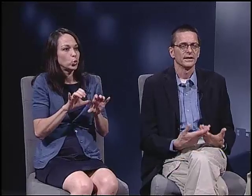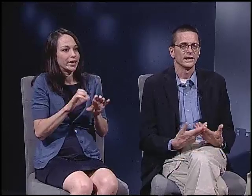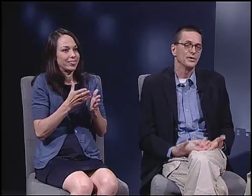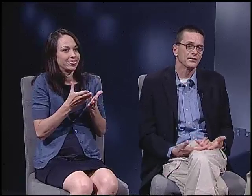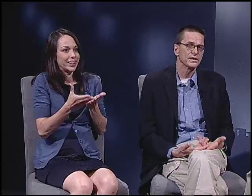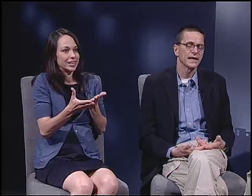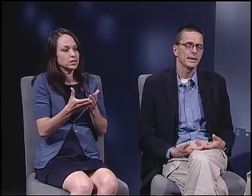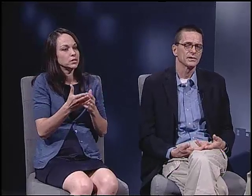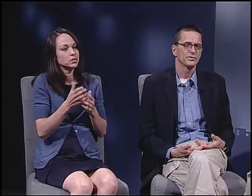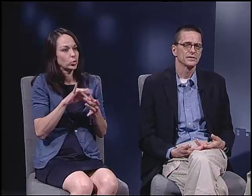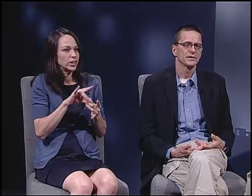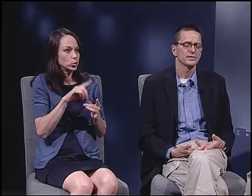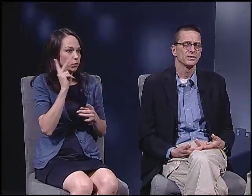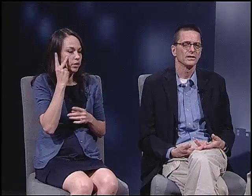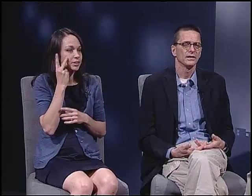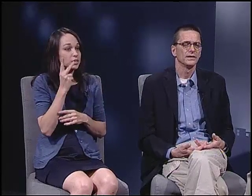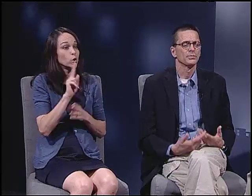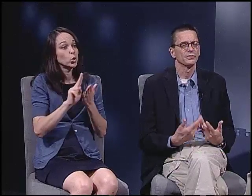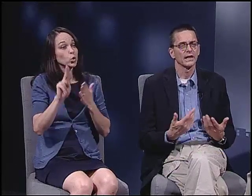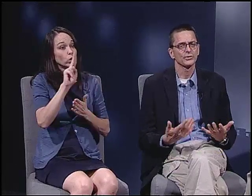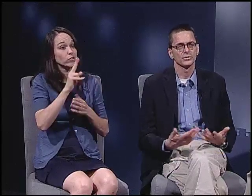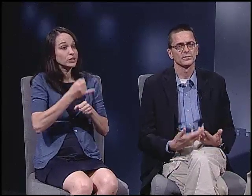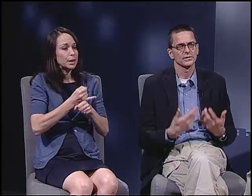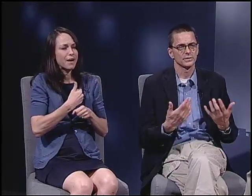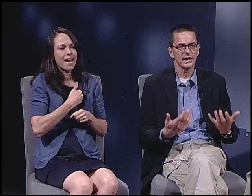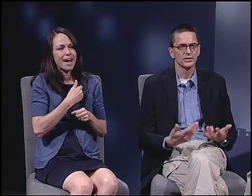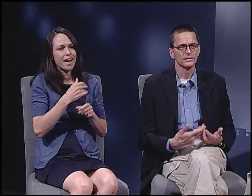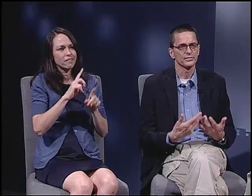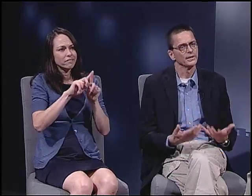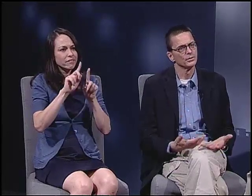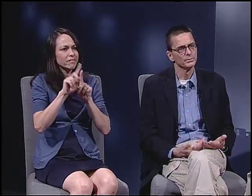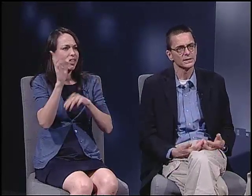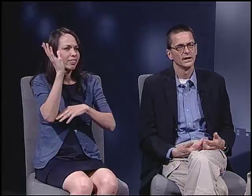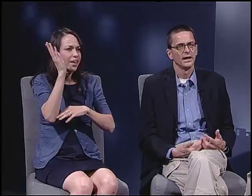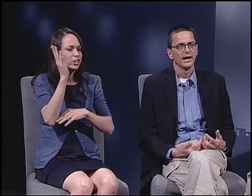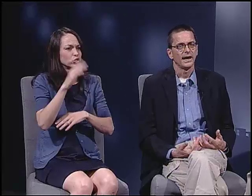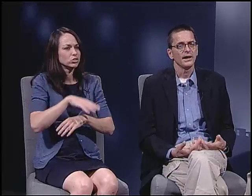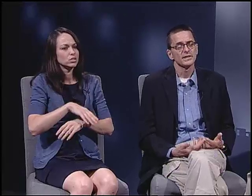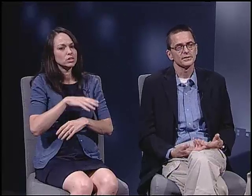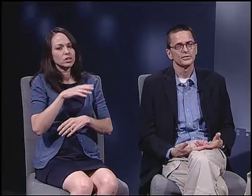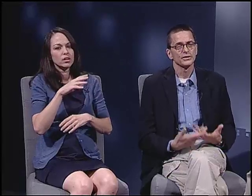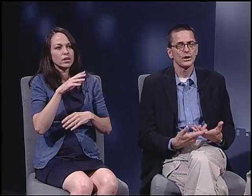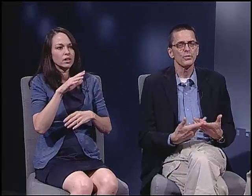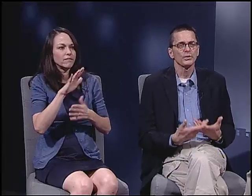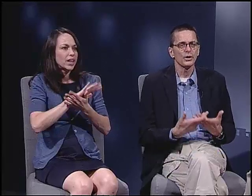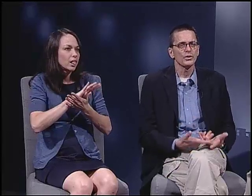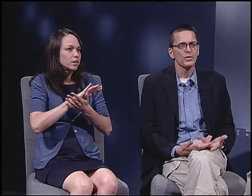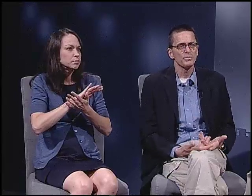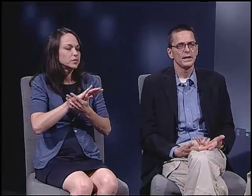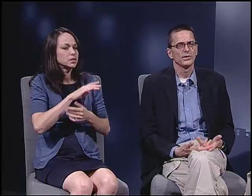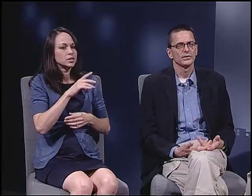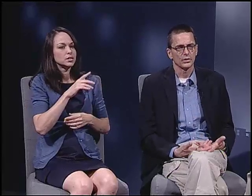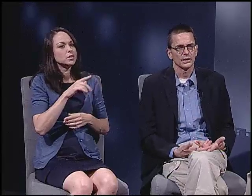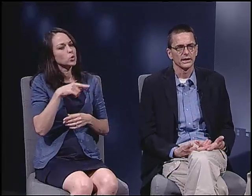On a university campus for instance, there are a number lectures, speakers, films, I always tell the students go to where people are talking